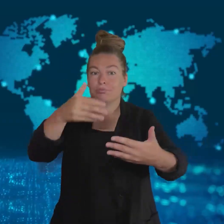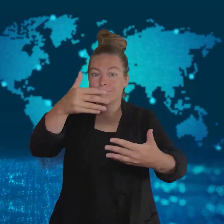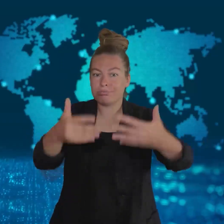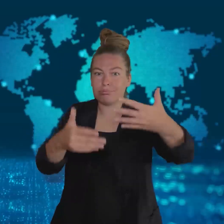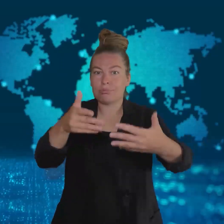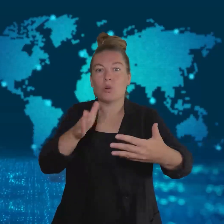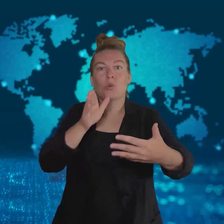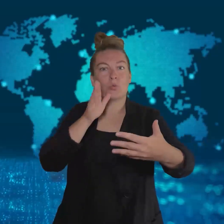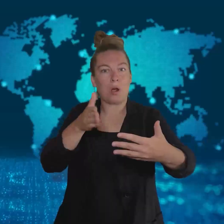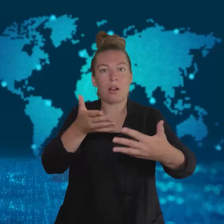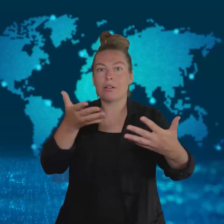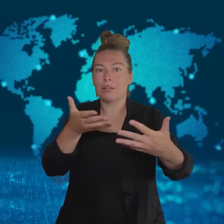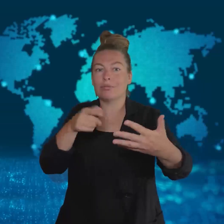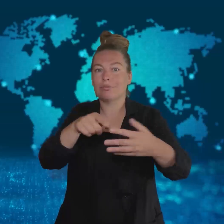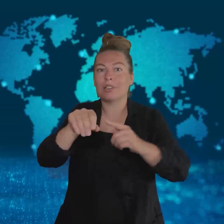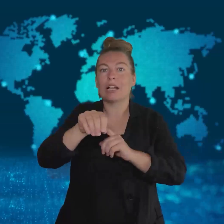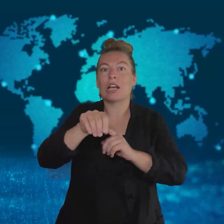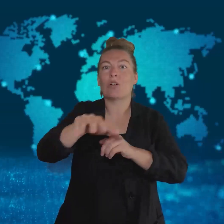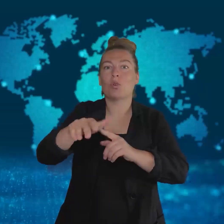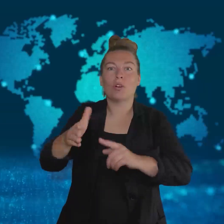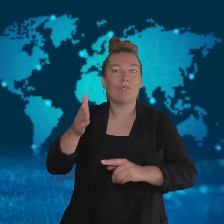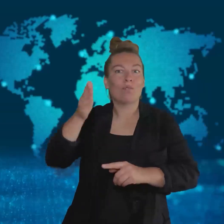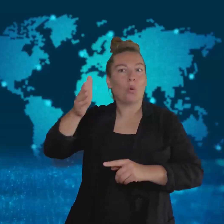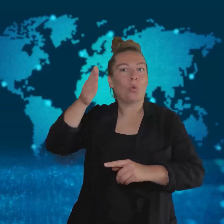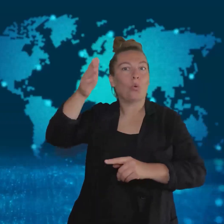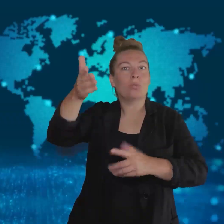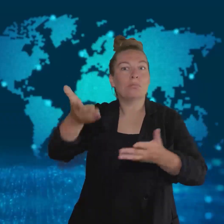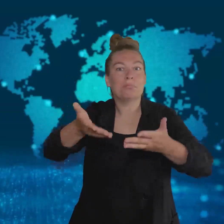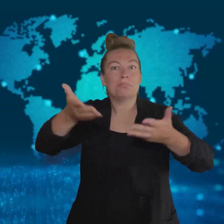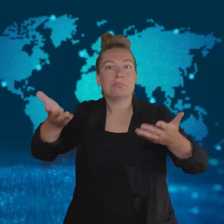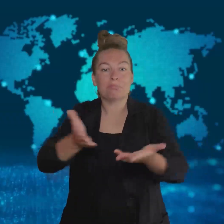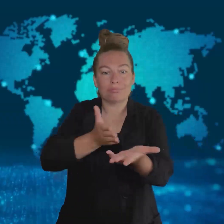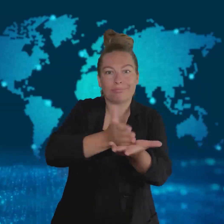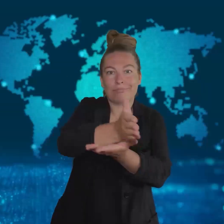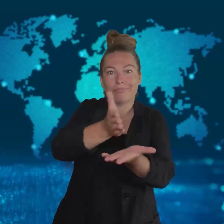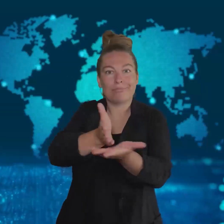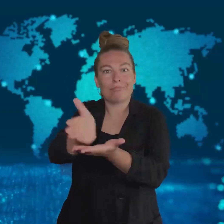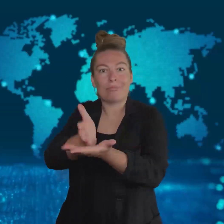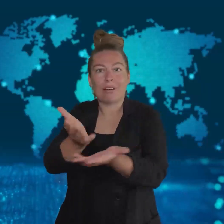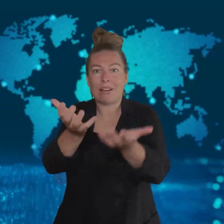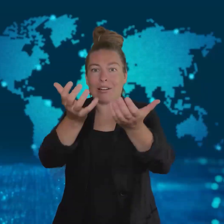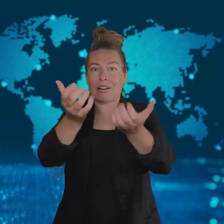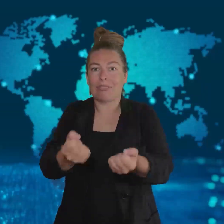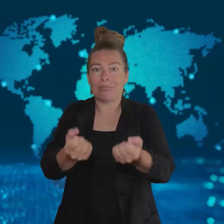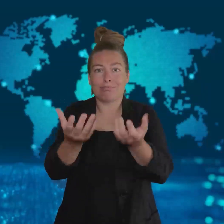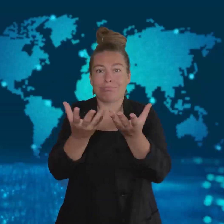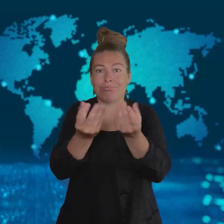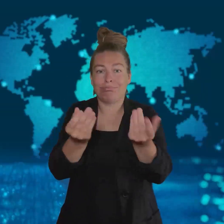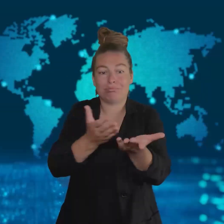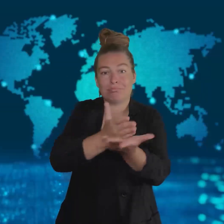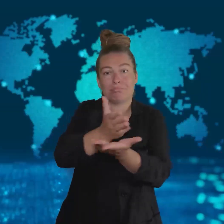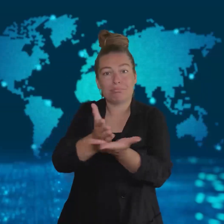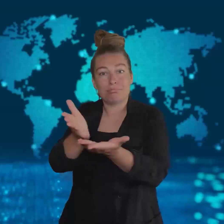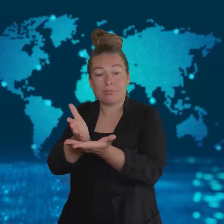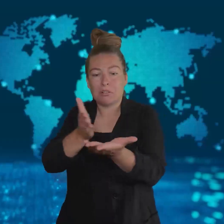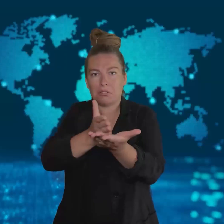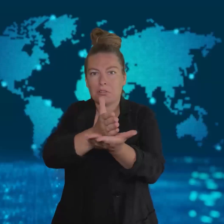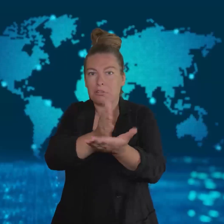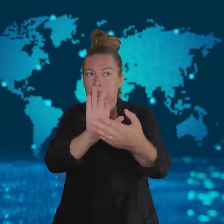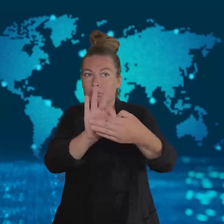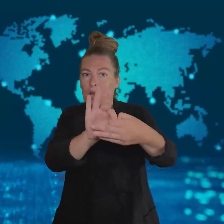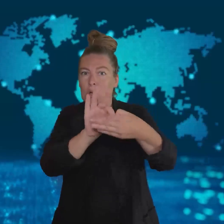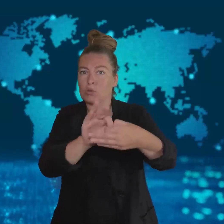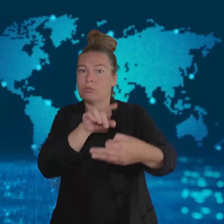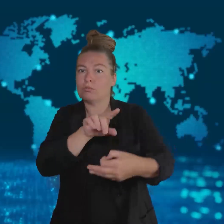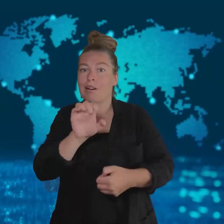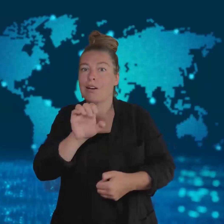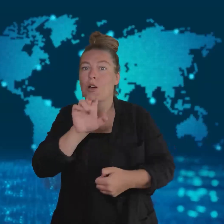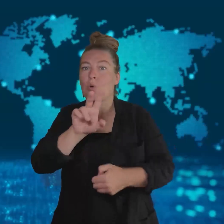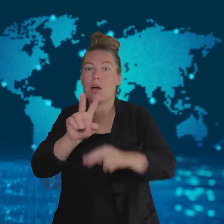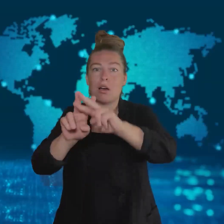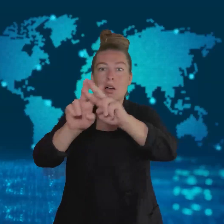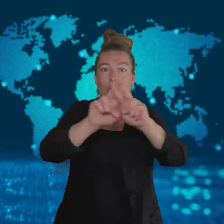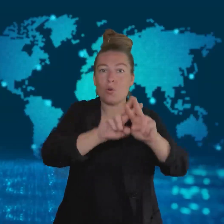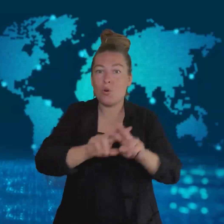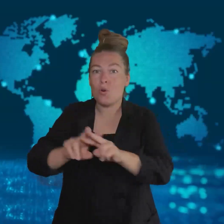Many are saying the results could set the course for the countryâ€™s future.